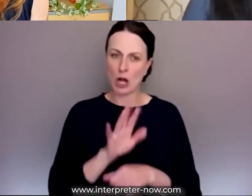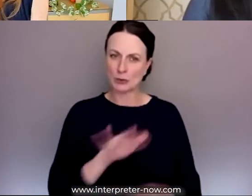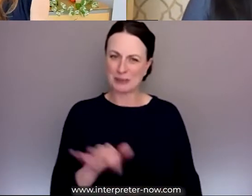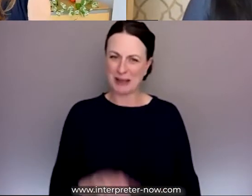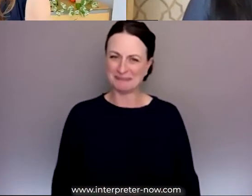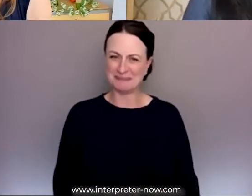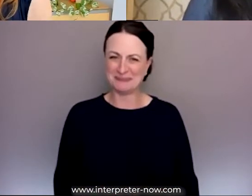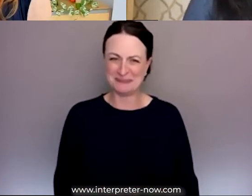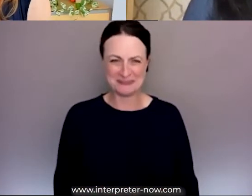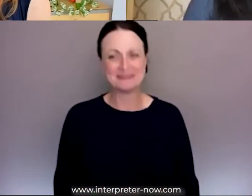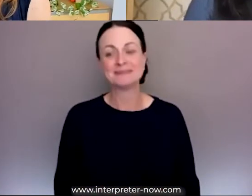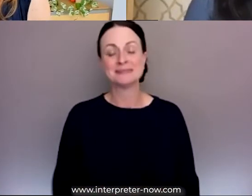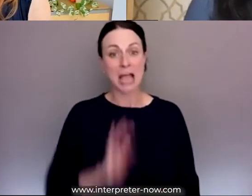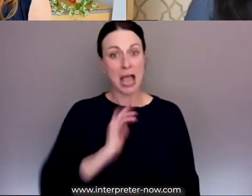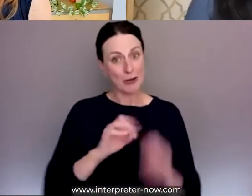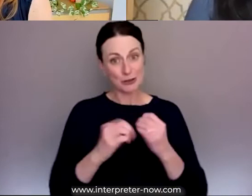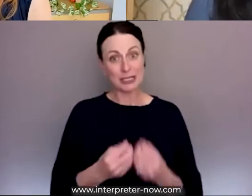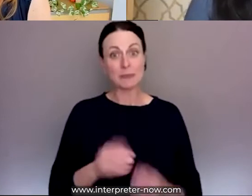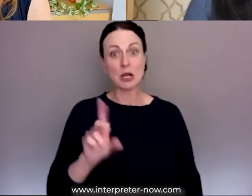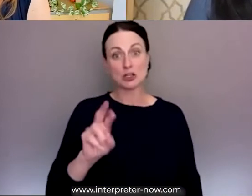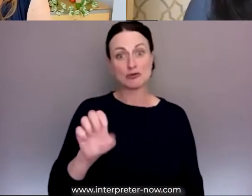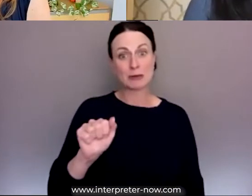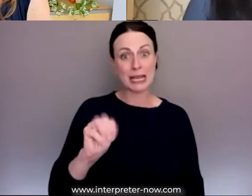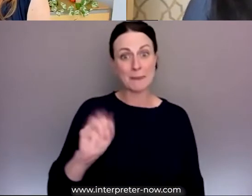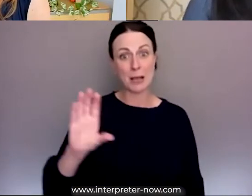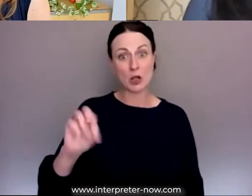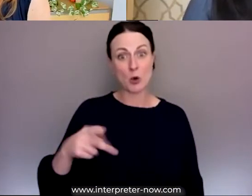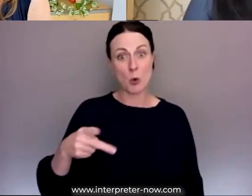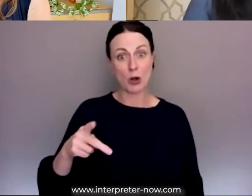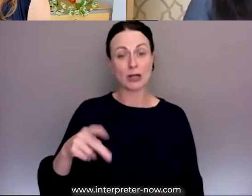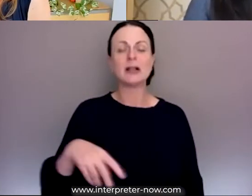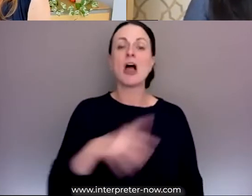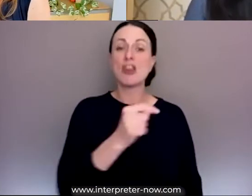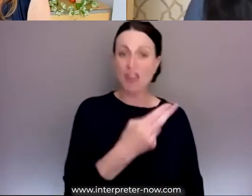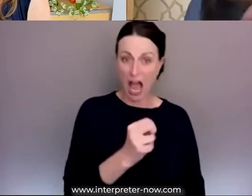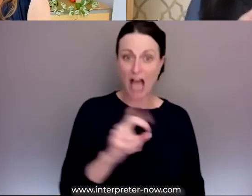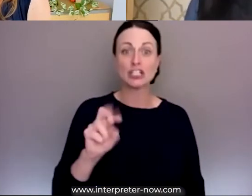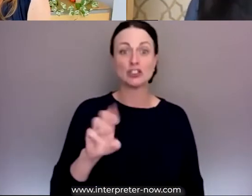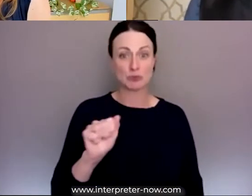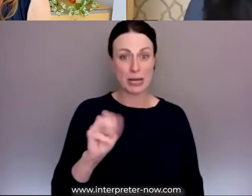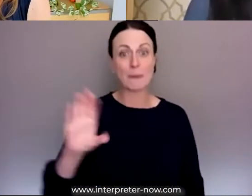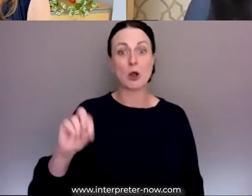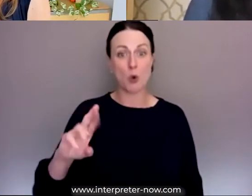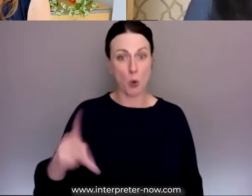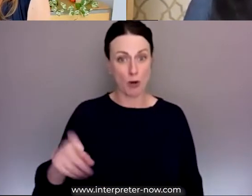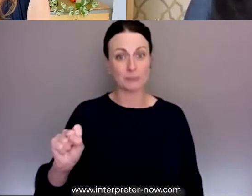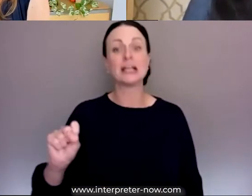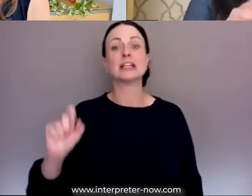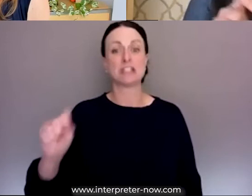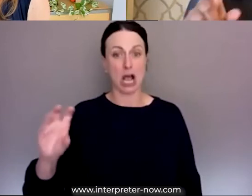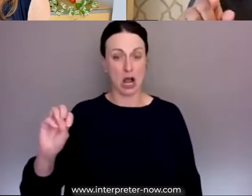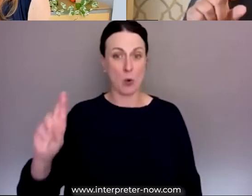So, our organization is DreamCorps.org.